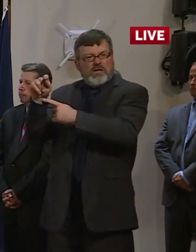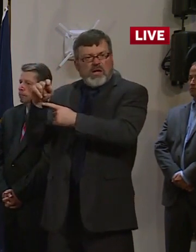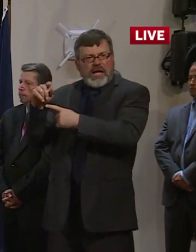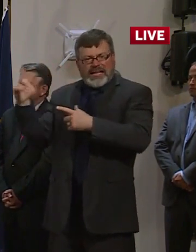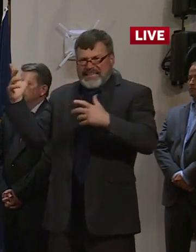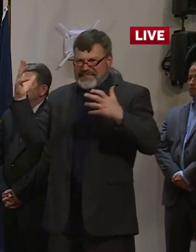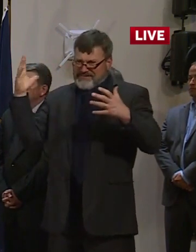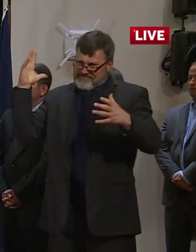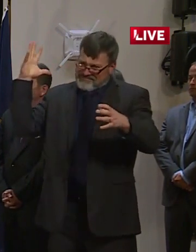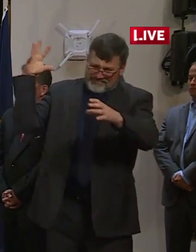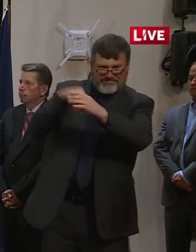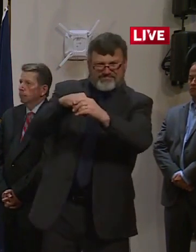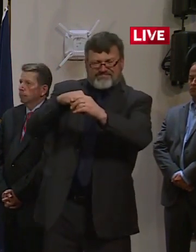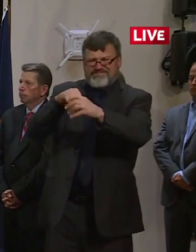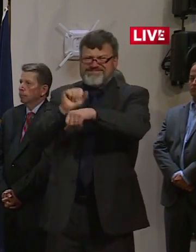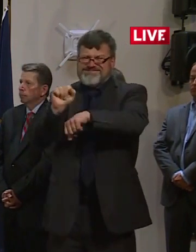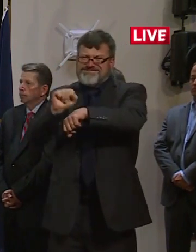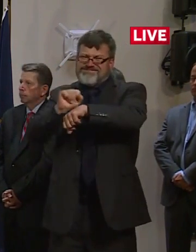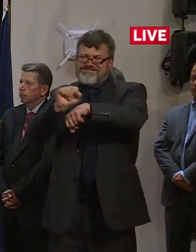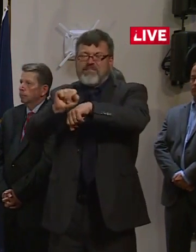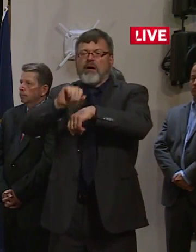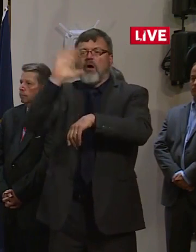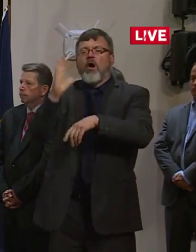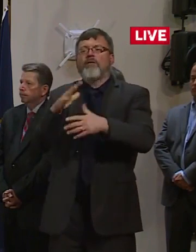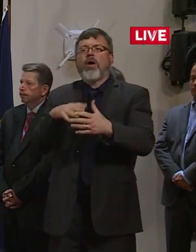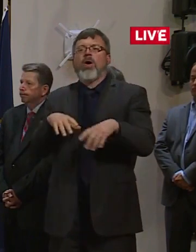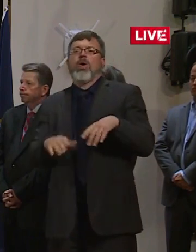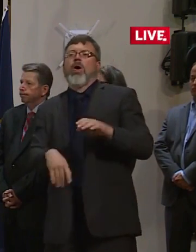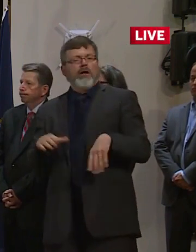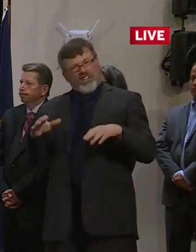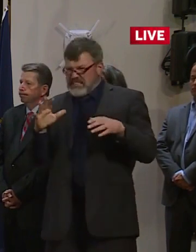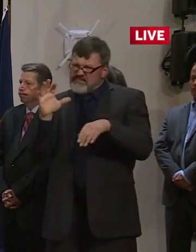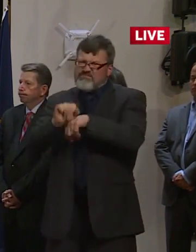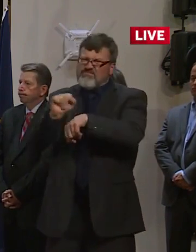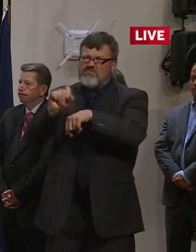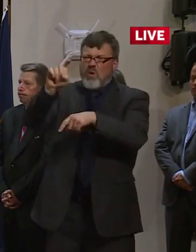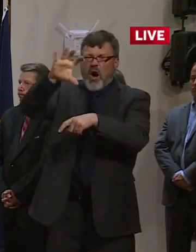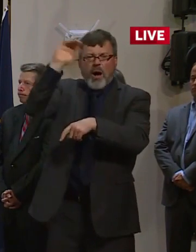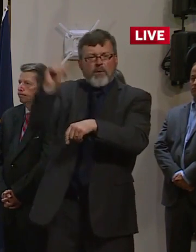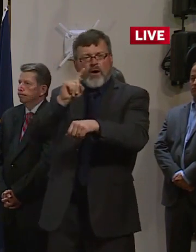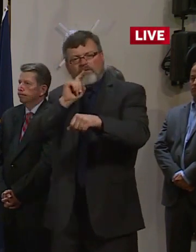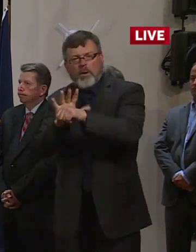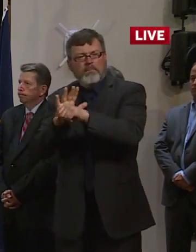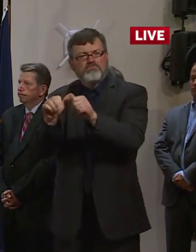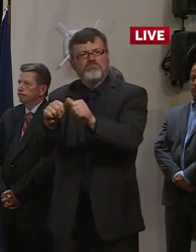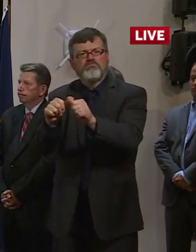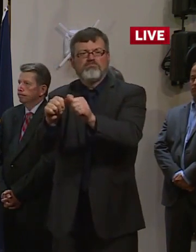FROM THE VERY BEGINNING, THIS HAS BEEN ALL HANDS ON DECK.